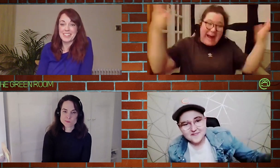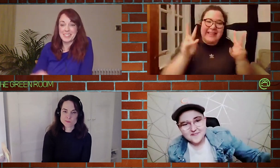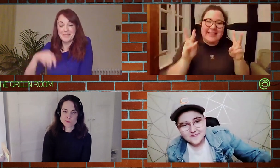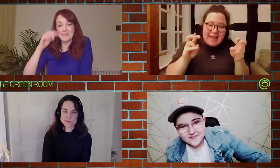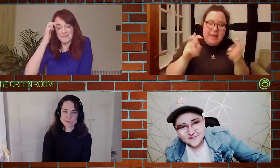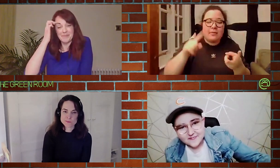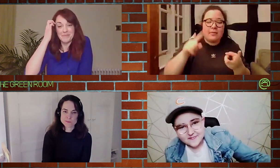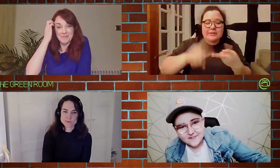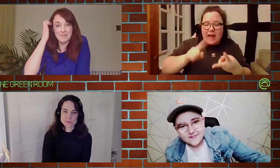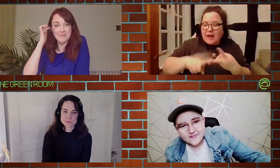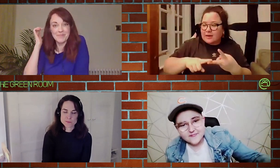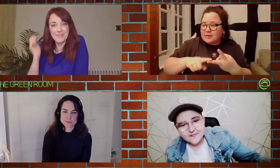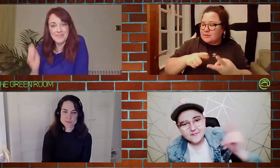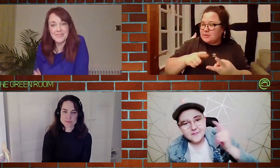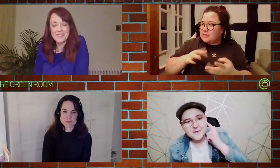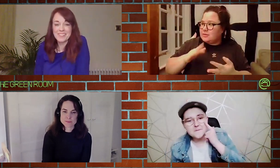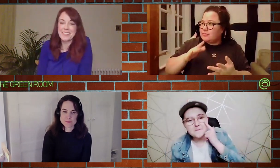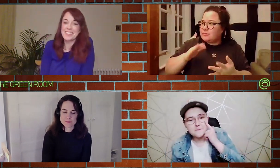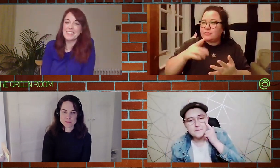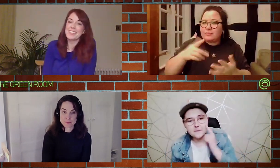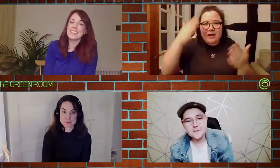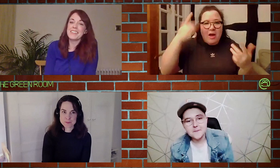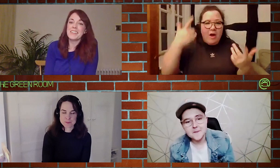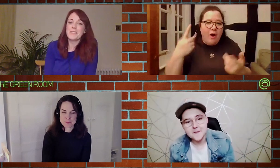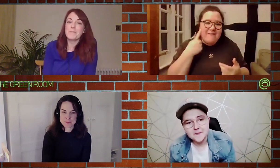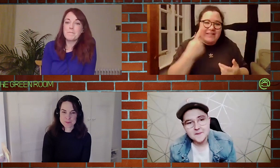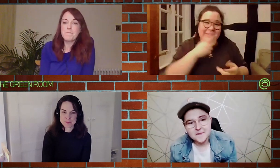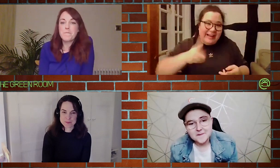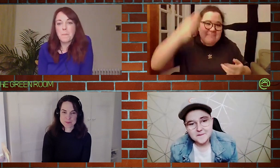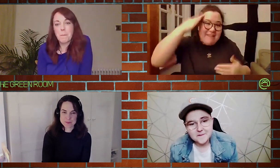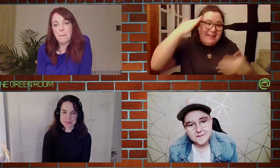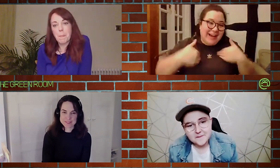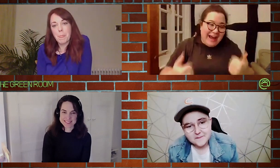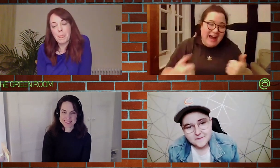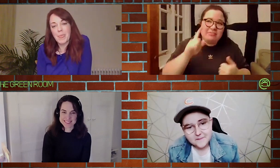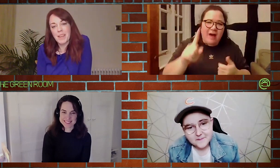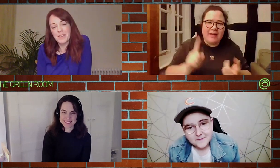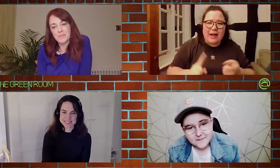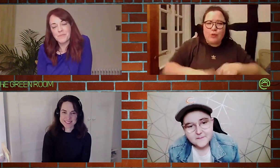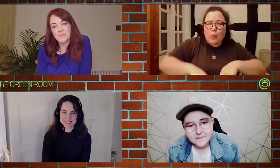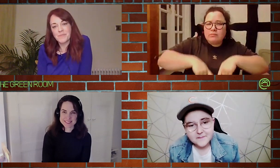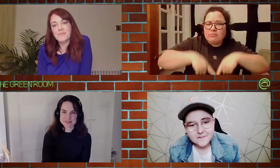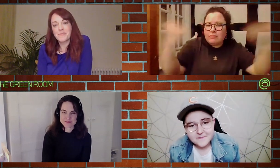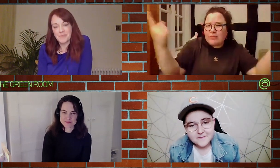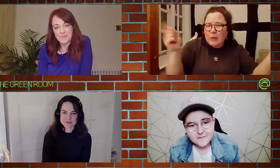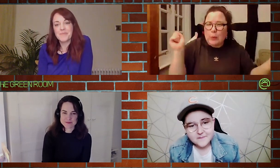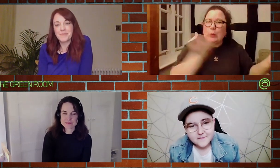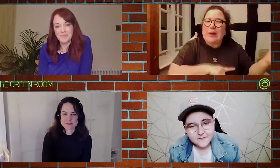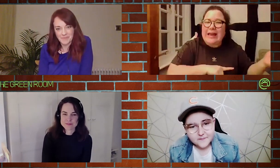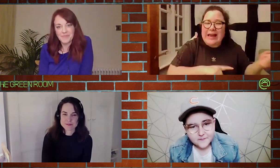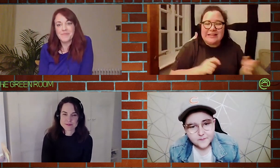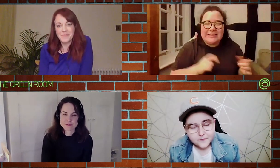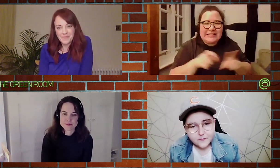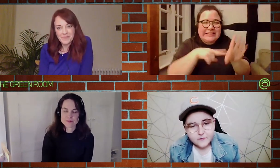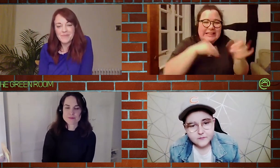Uh that is a big thing. And then secondly. Obviously again as mental health as you know